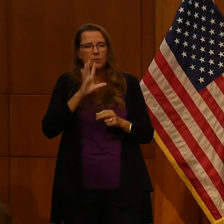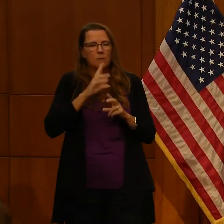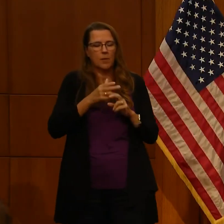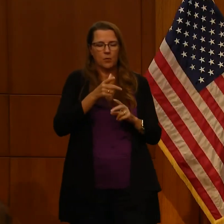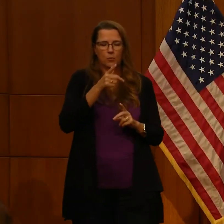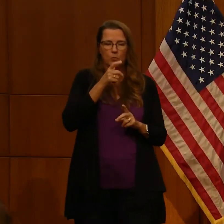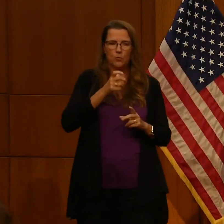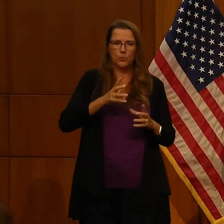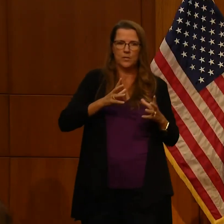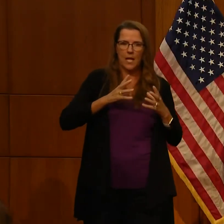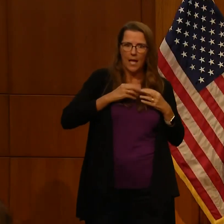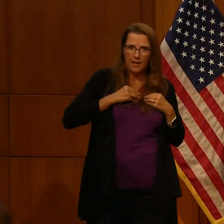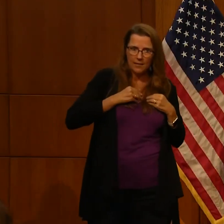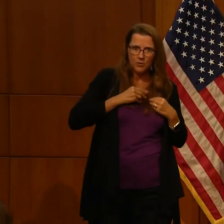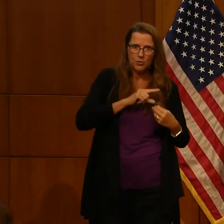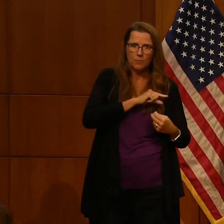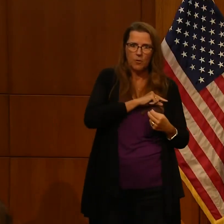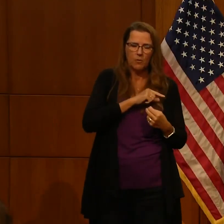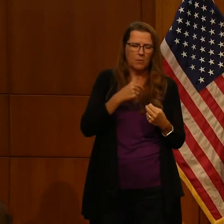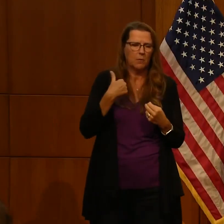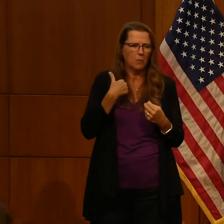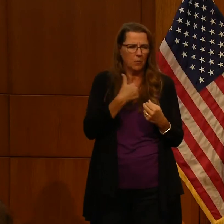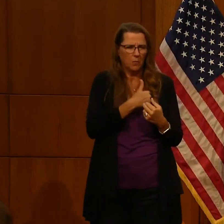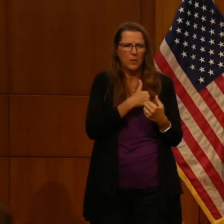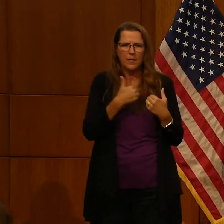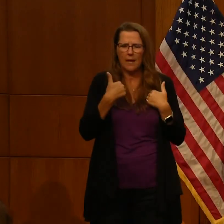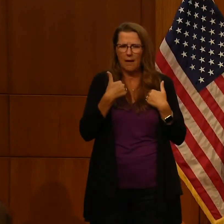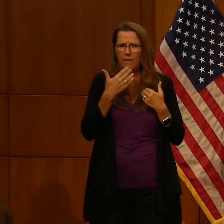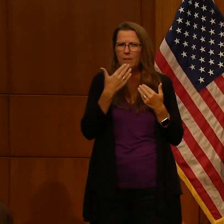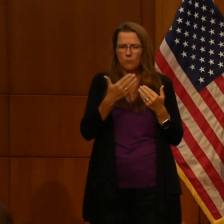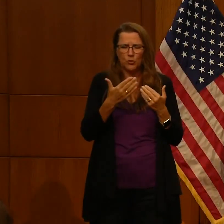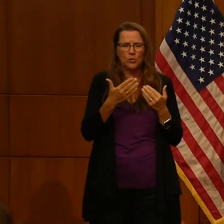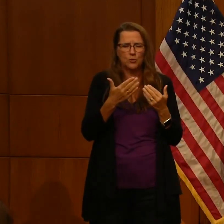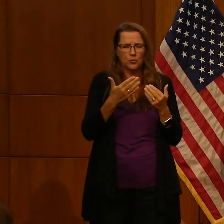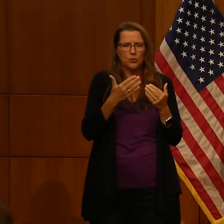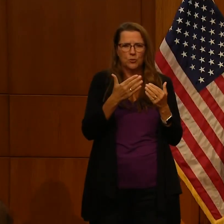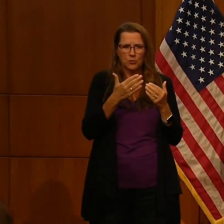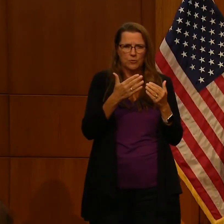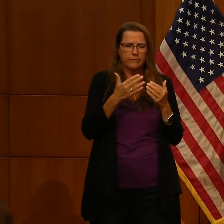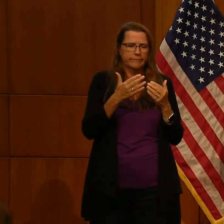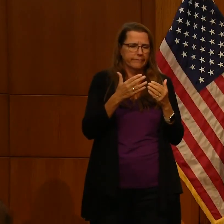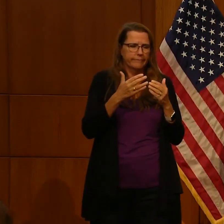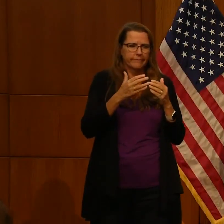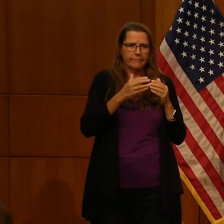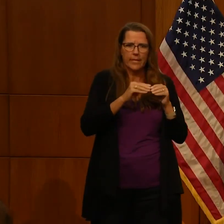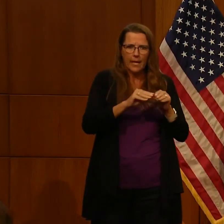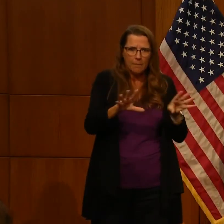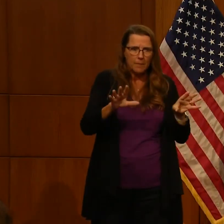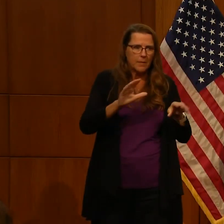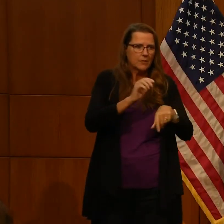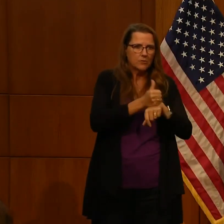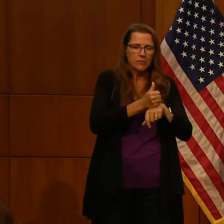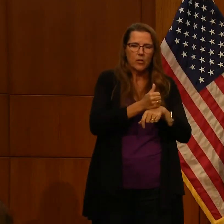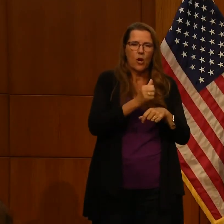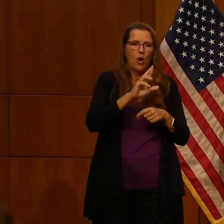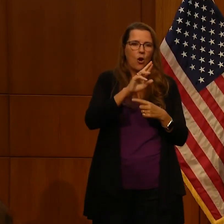VACCINATION. SO YOU KNOW, IN TERMS OF WHO'S ELIGIBLE, WE REALLY DO HAVE A PRETTY ROBUST